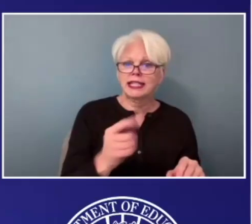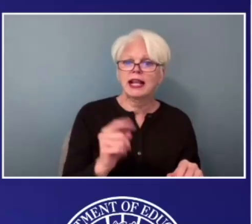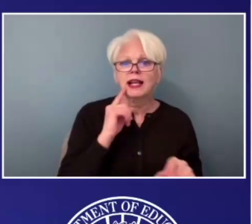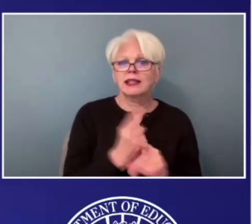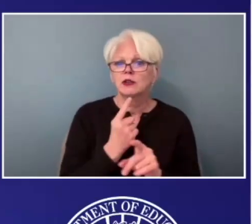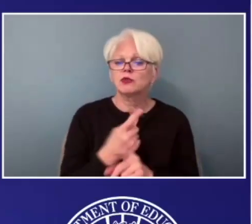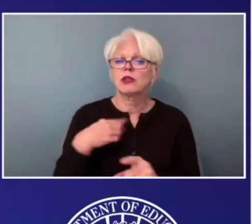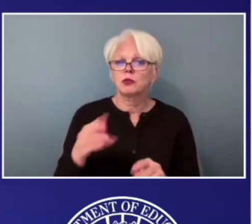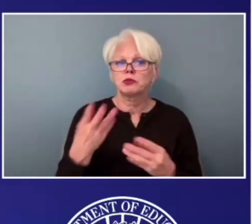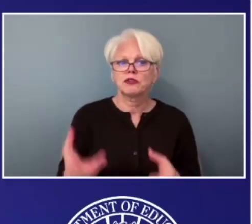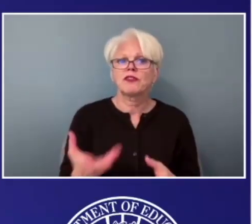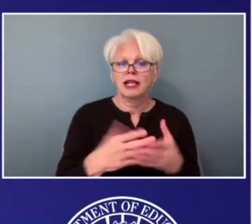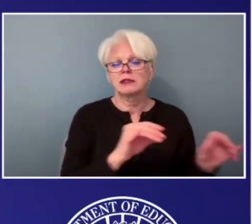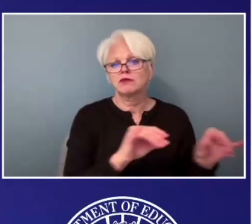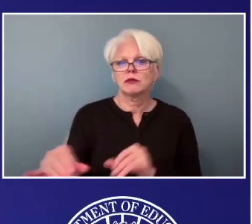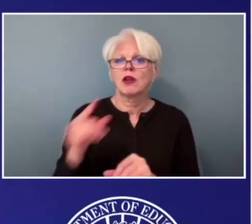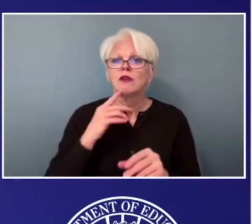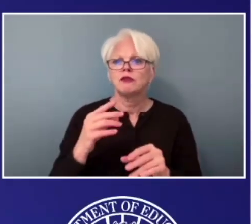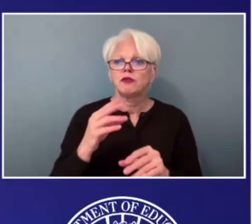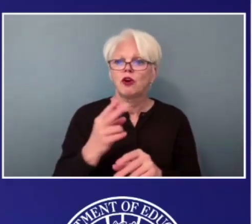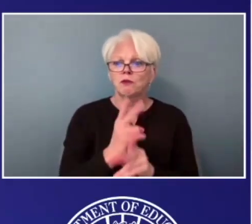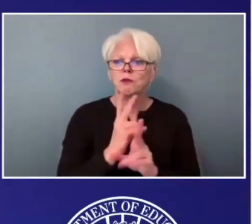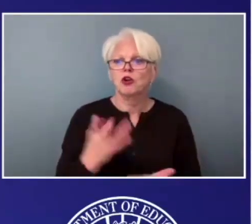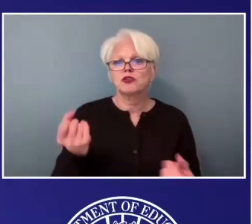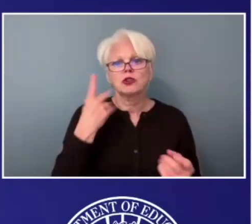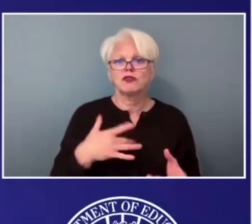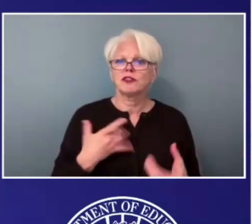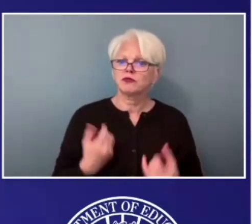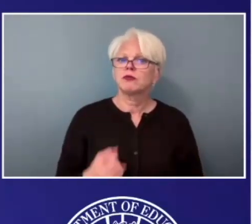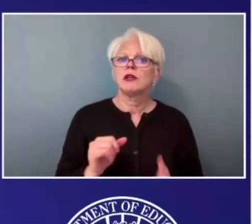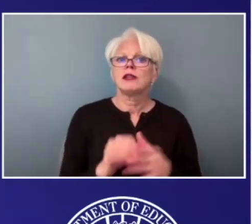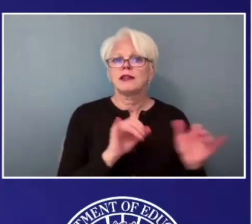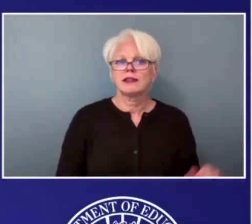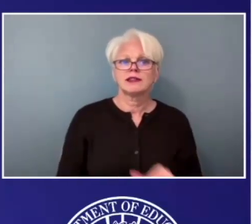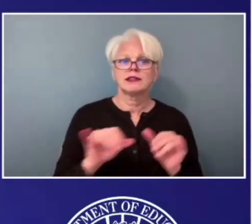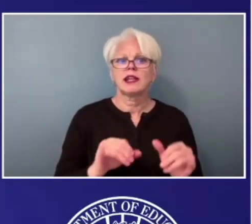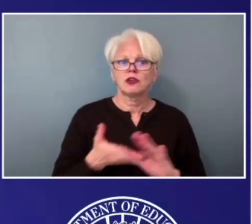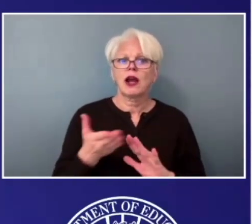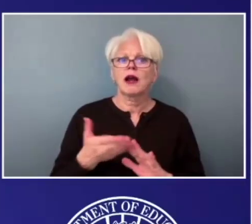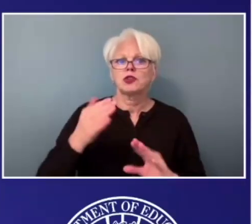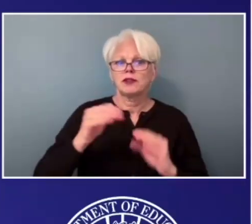provide for some continuity for borrowers to know with certainty that the standard option has a $50 monthly minimum, because it aligns with current